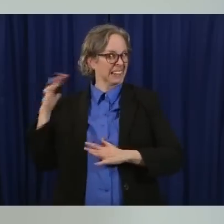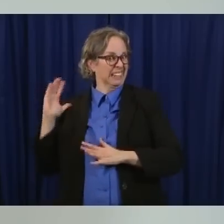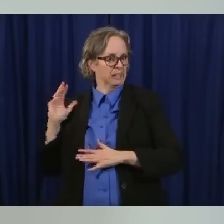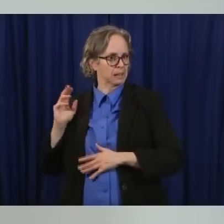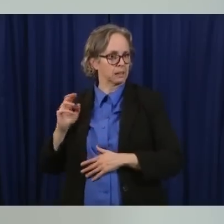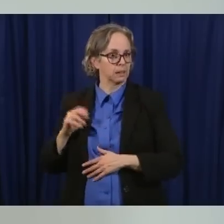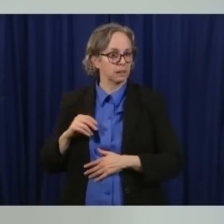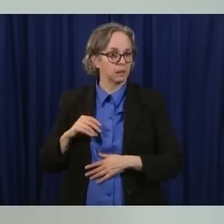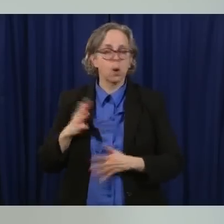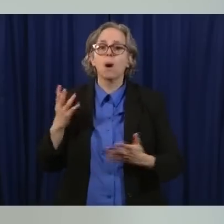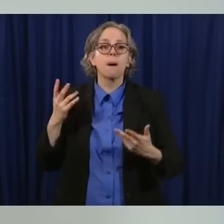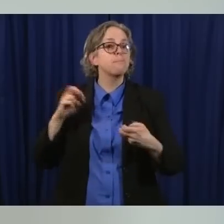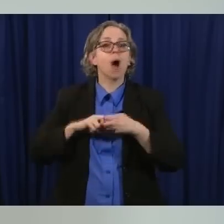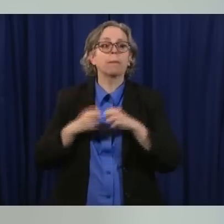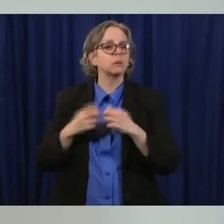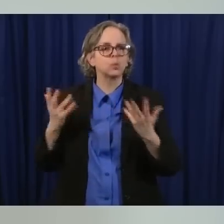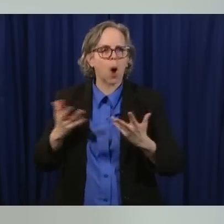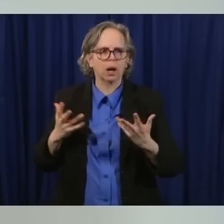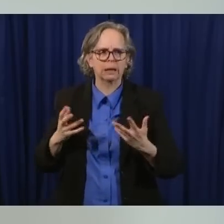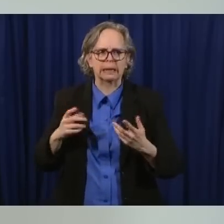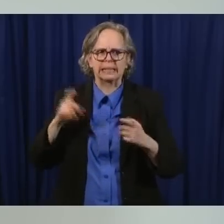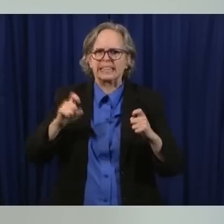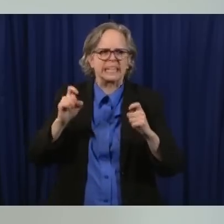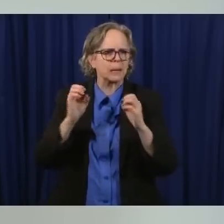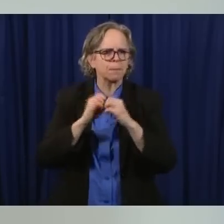THAT'S HOW MANY JOBS WE HAD IN